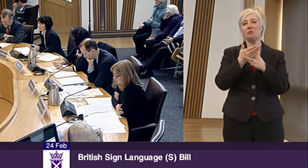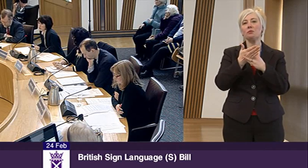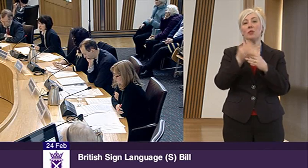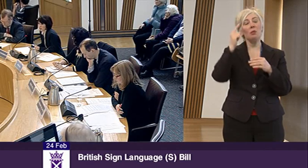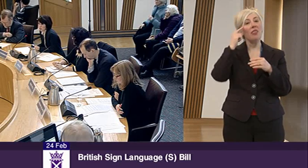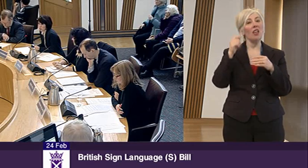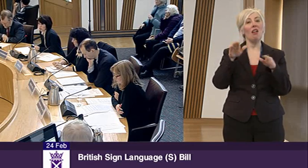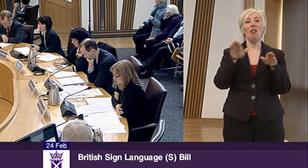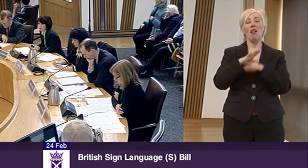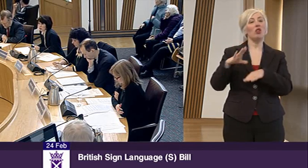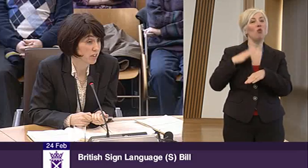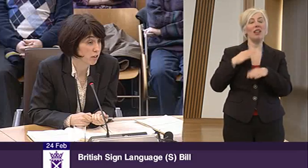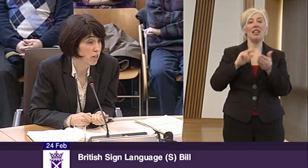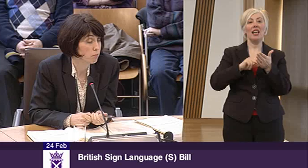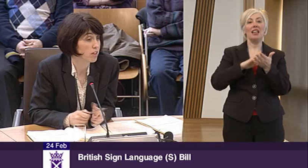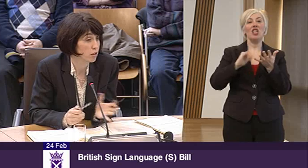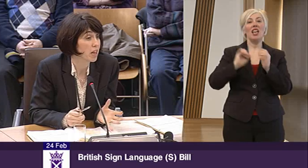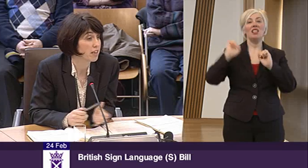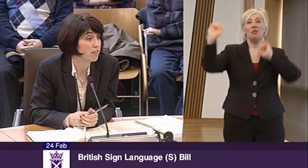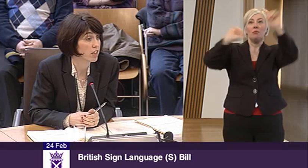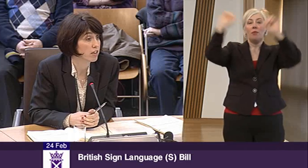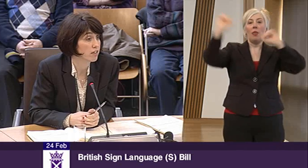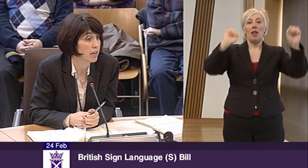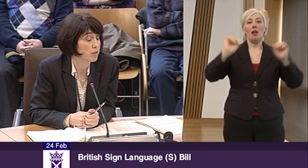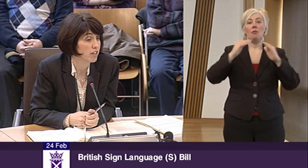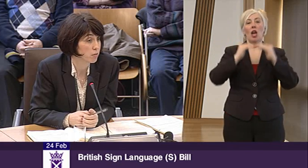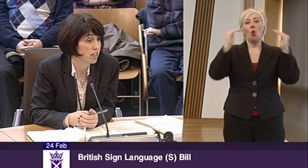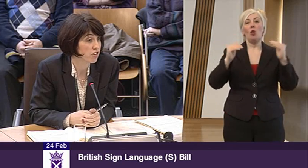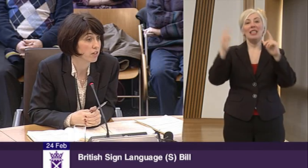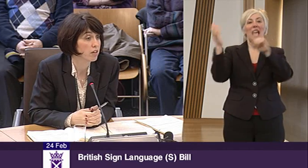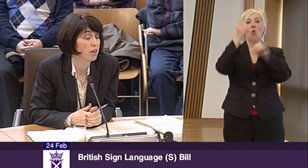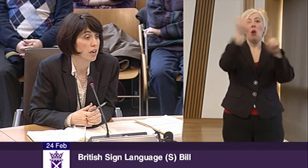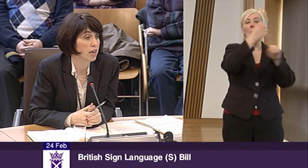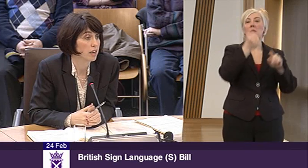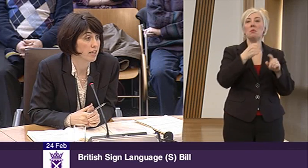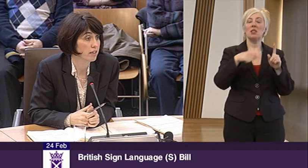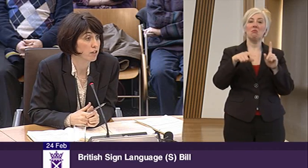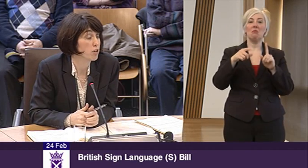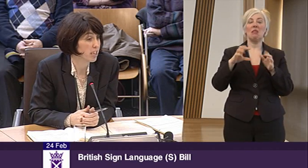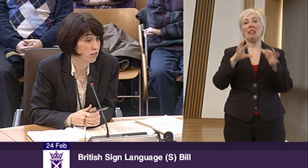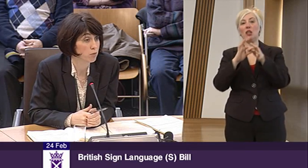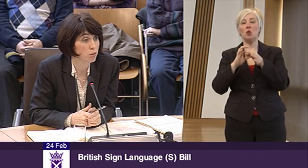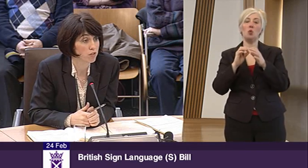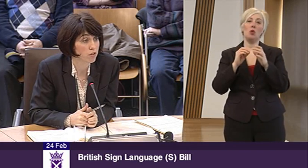I suggest is already covered through NHS boards’ equality outcomes and their plans on interpretation